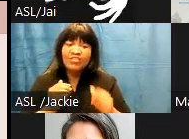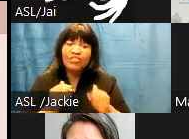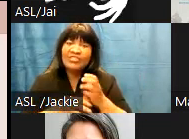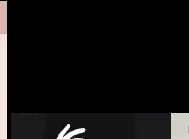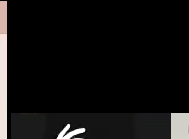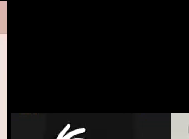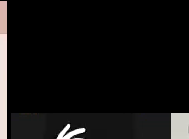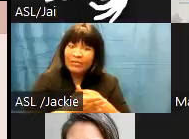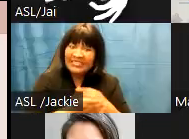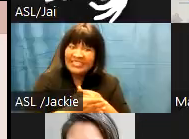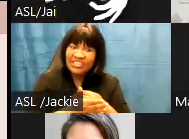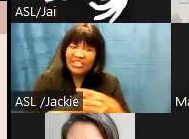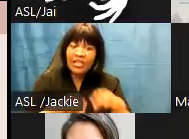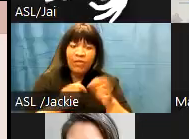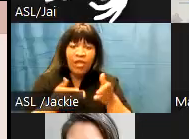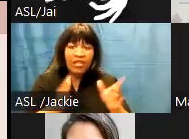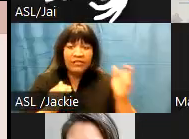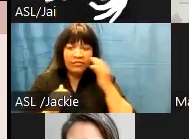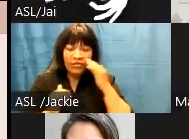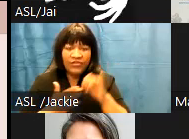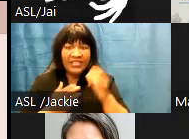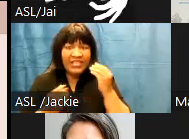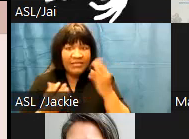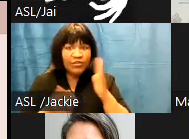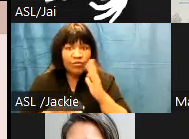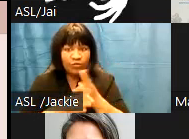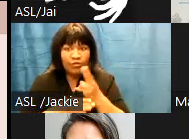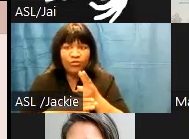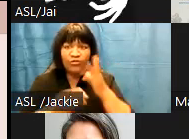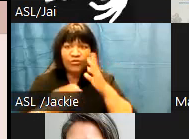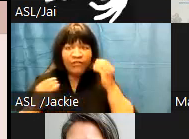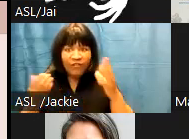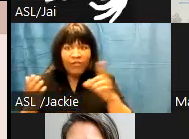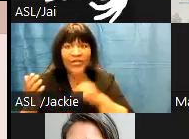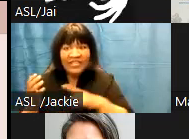you might want to let them know this is is used to inform the legislature who is receiving sty